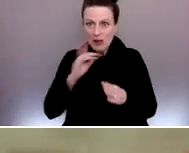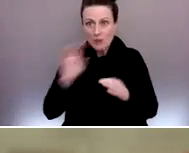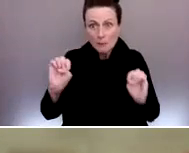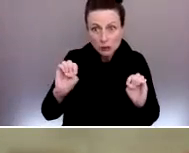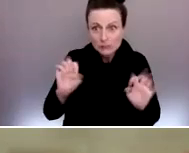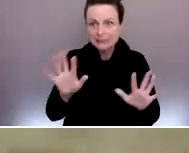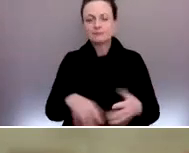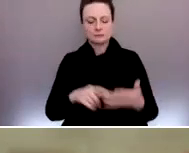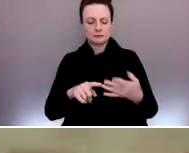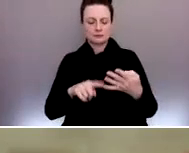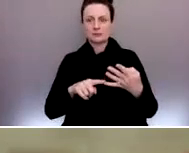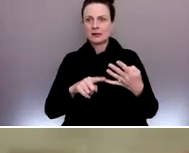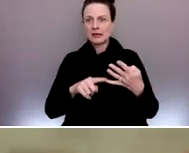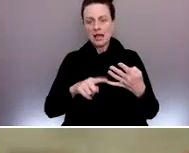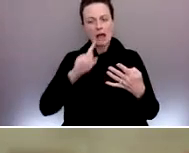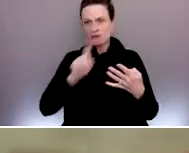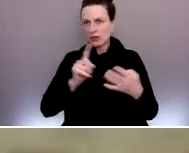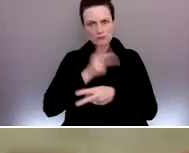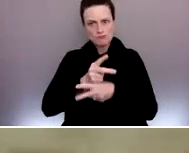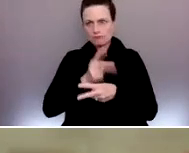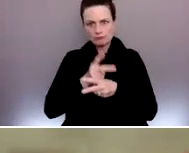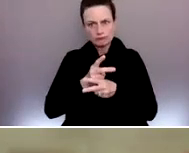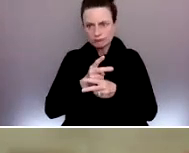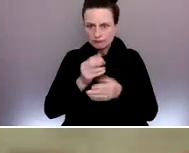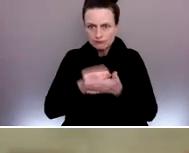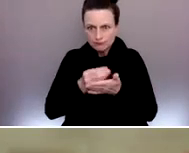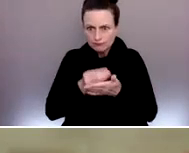and staying on top of expenses in reaching my financial goals.